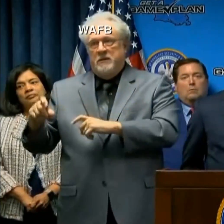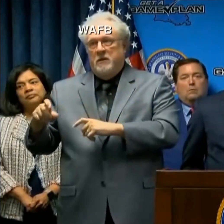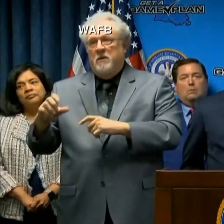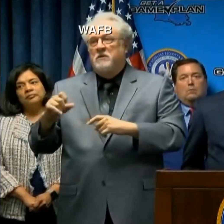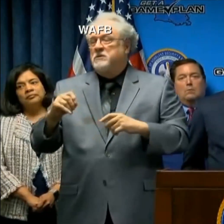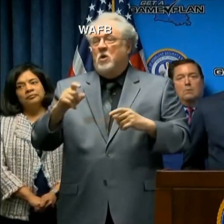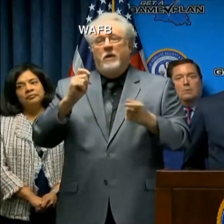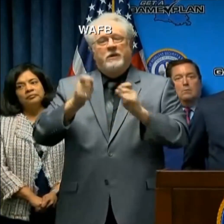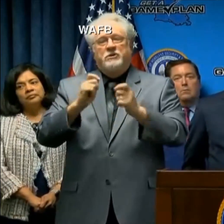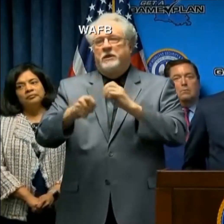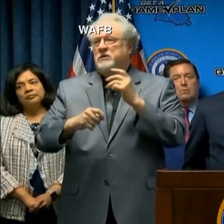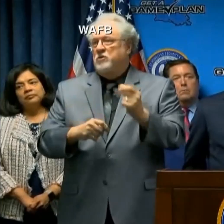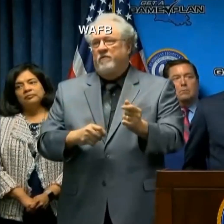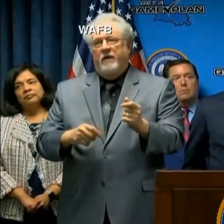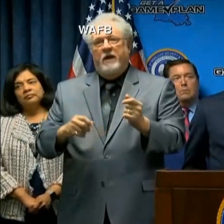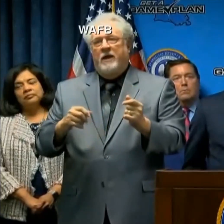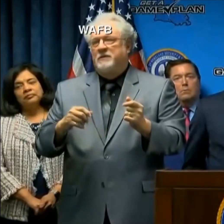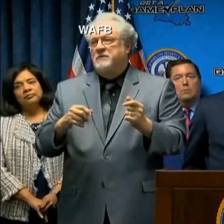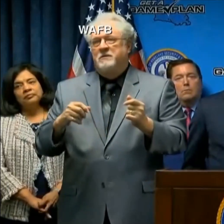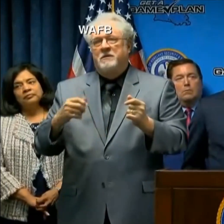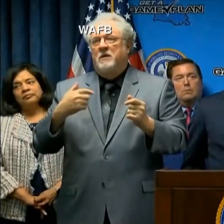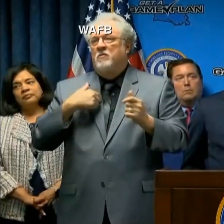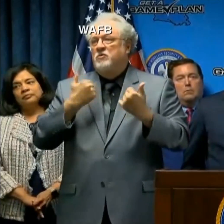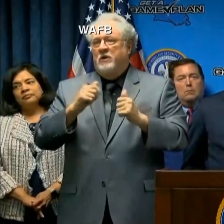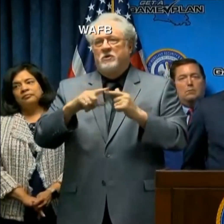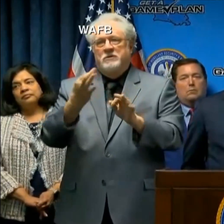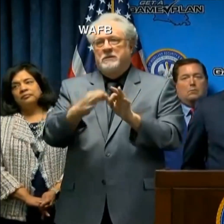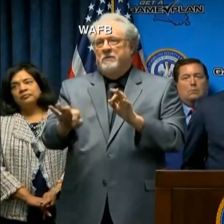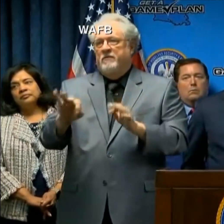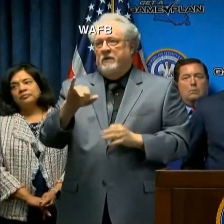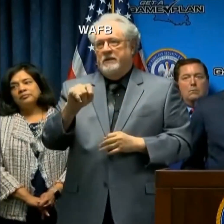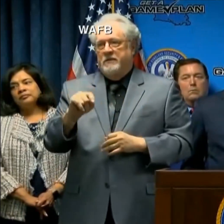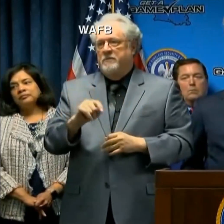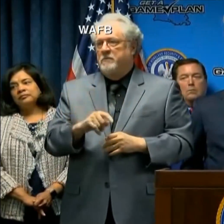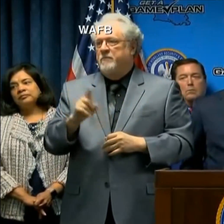fluidly we're trying to make it simplify